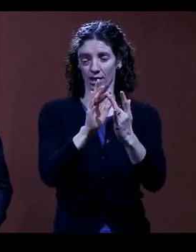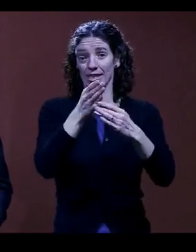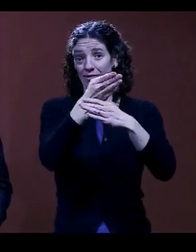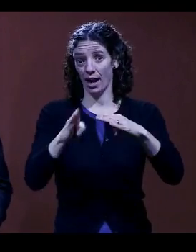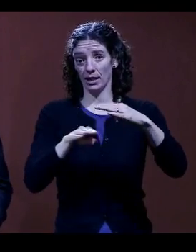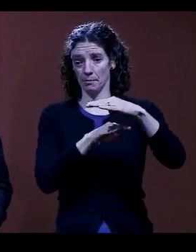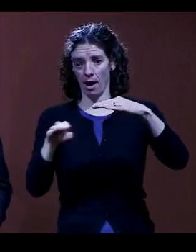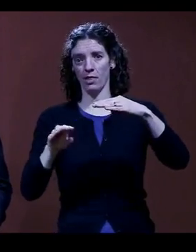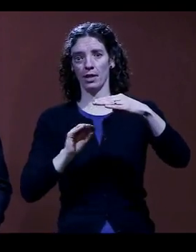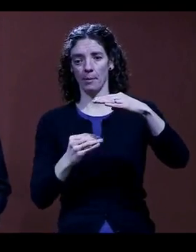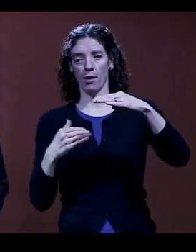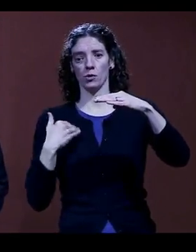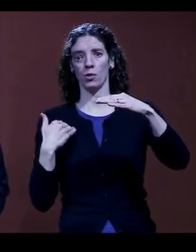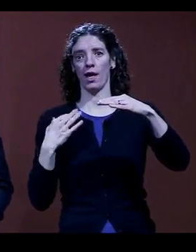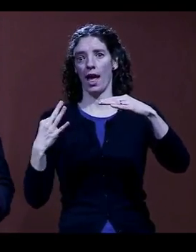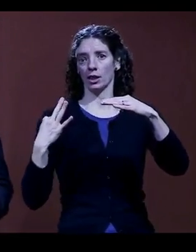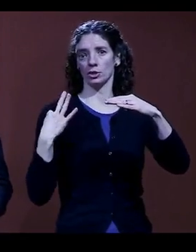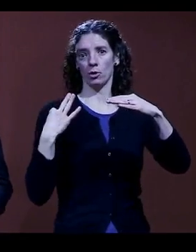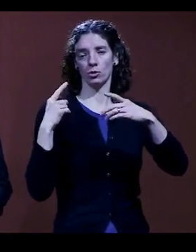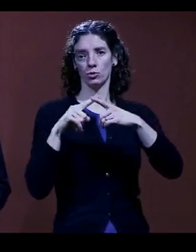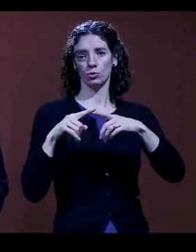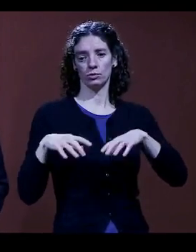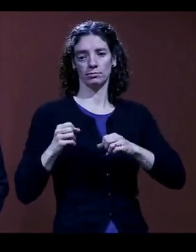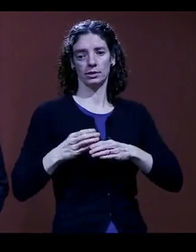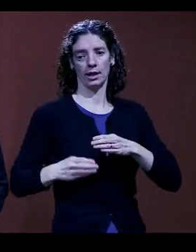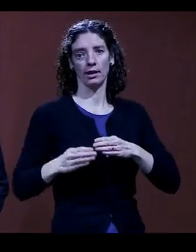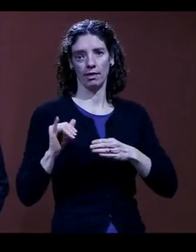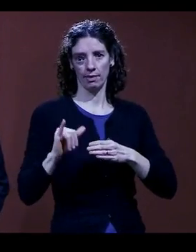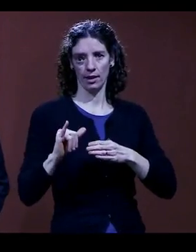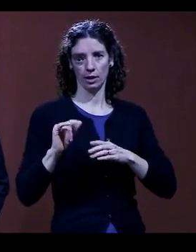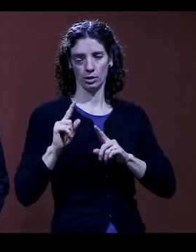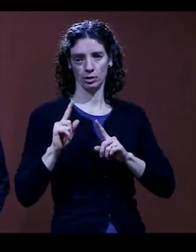to take the survey or to do the interview.